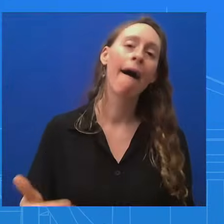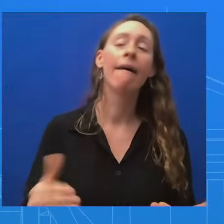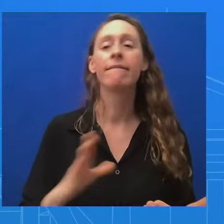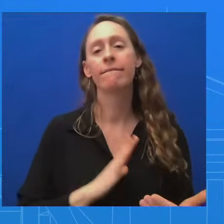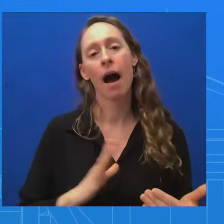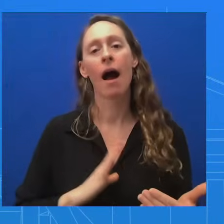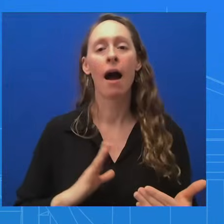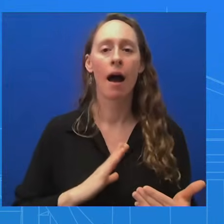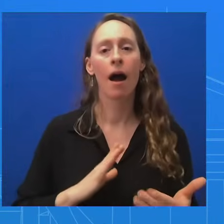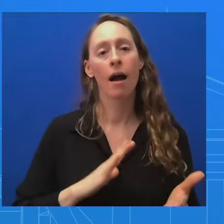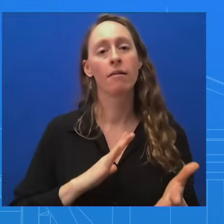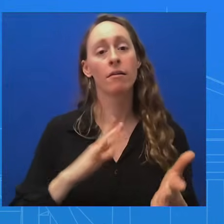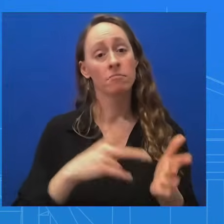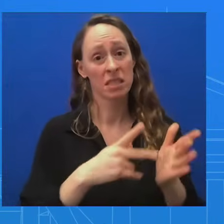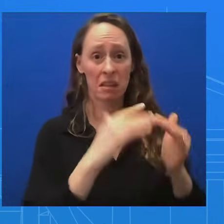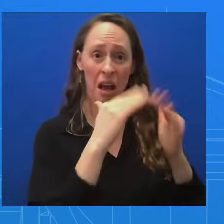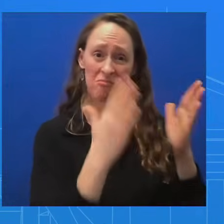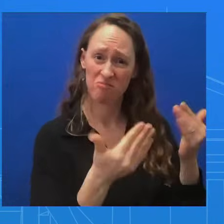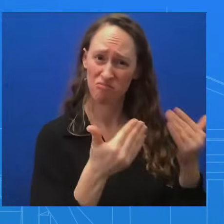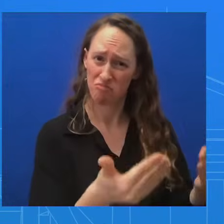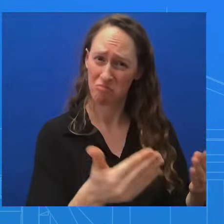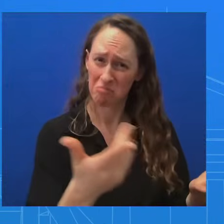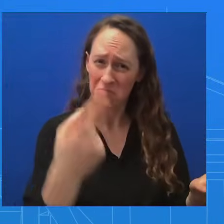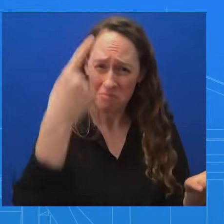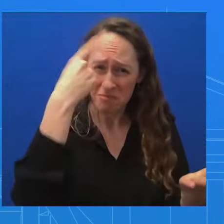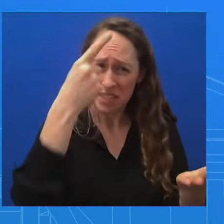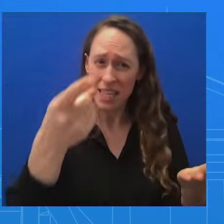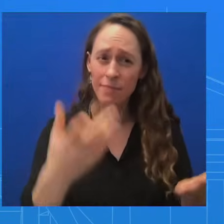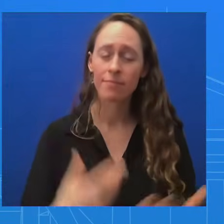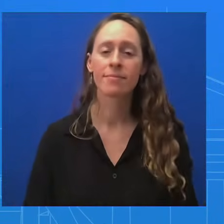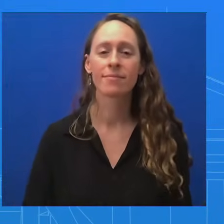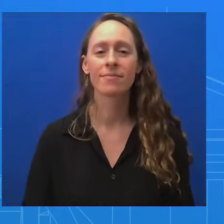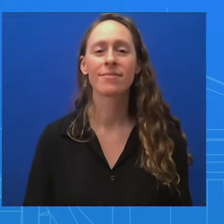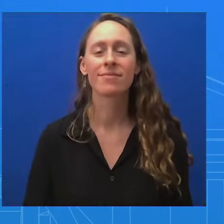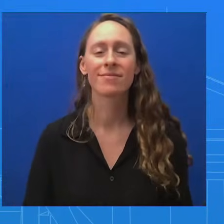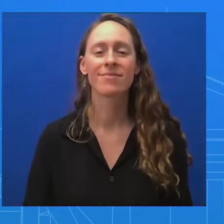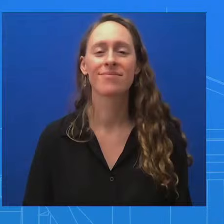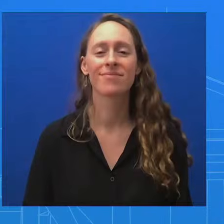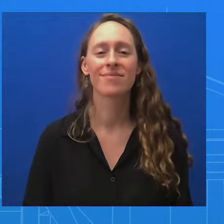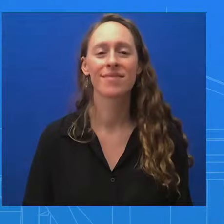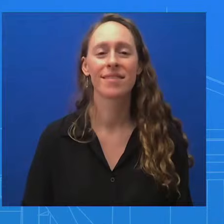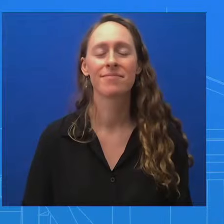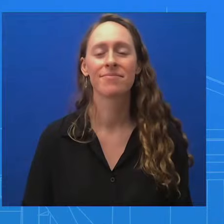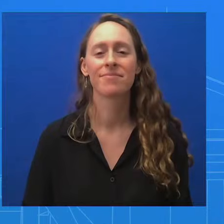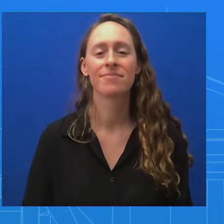I think there was broad -- a broad agreement in the room in that meeting that we needed --